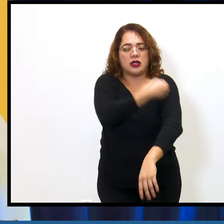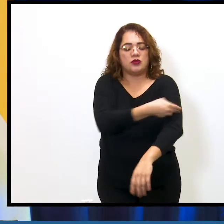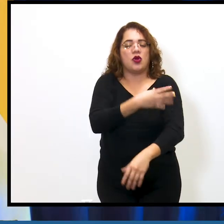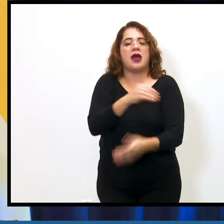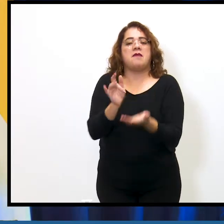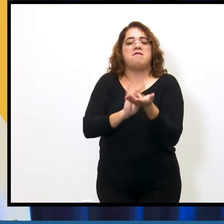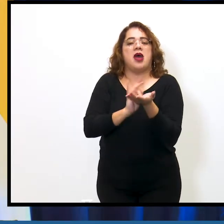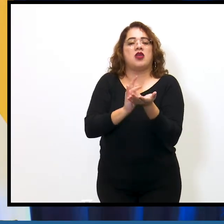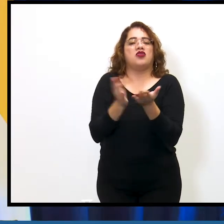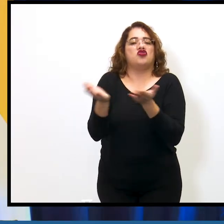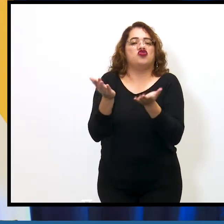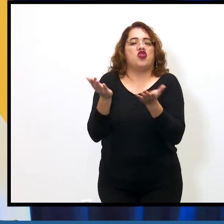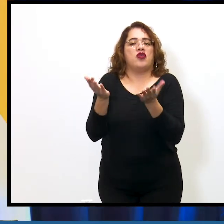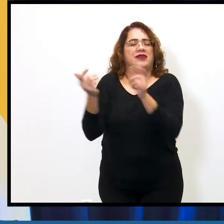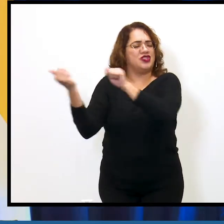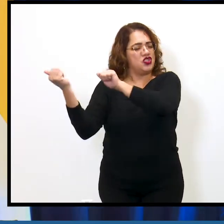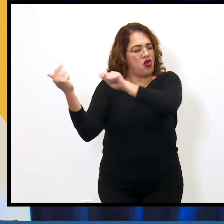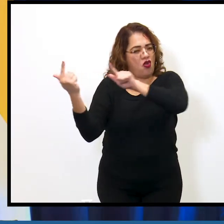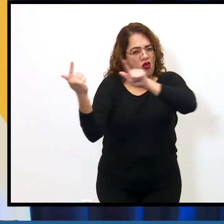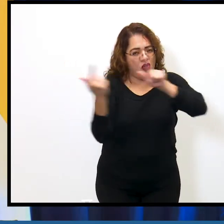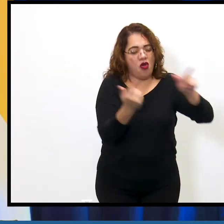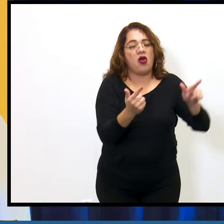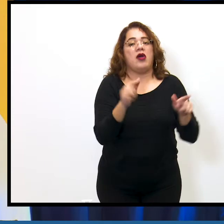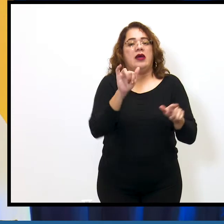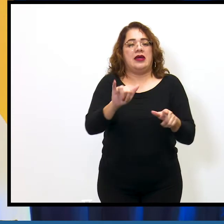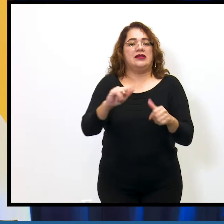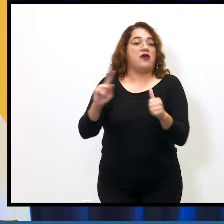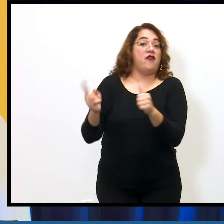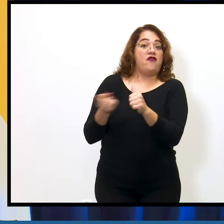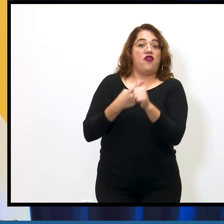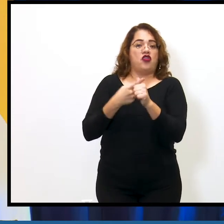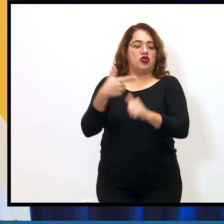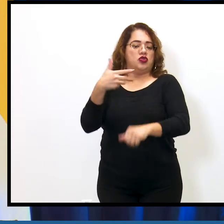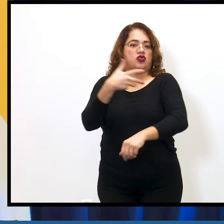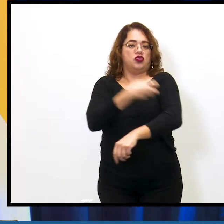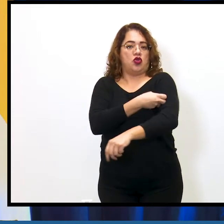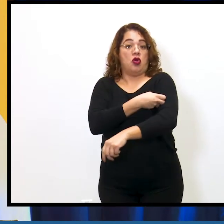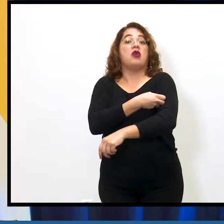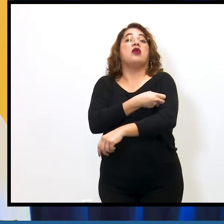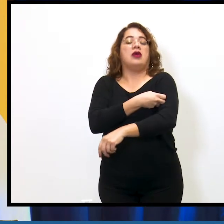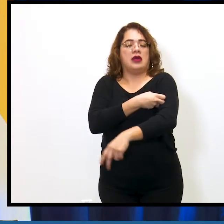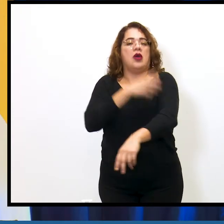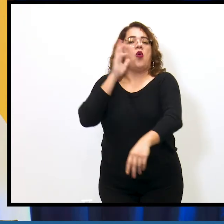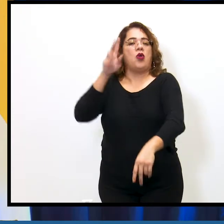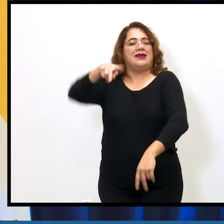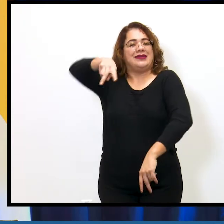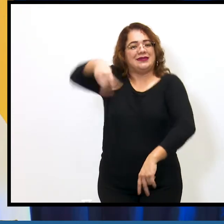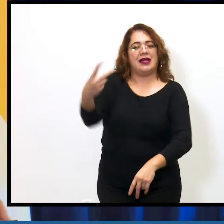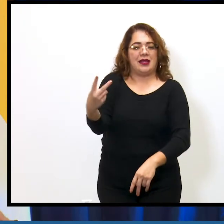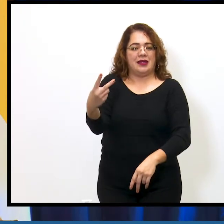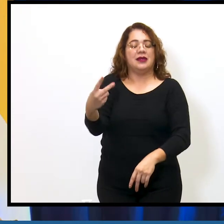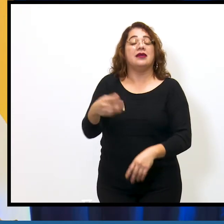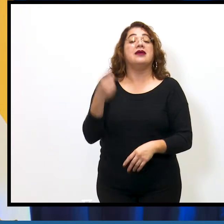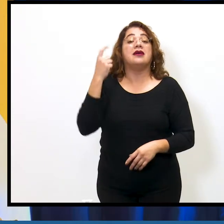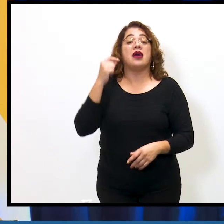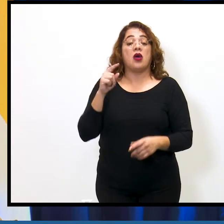will receive this first part of the vaccine in the days ahead and so by the end of the year we should